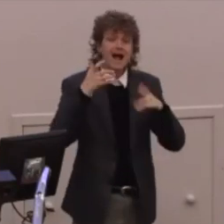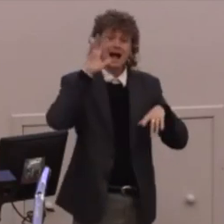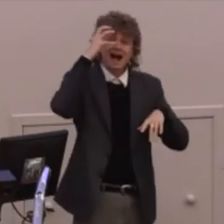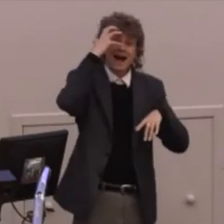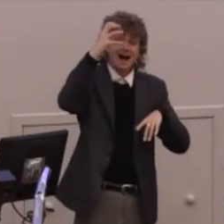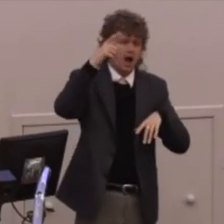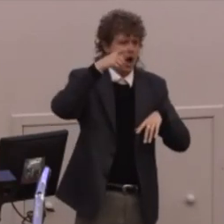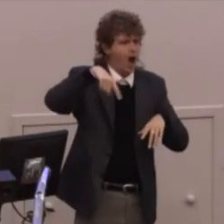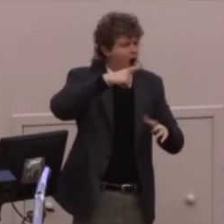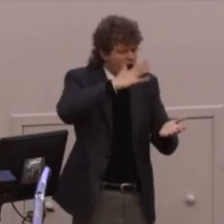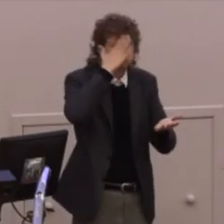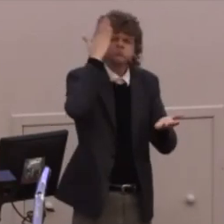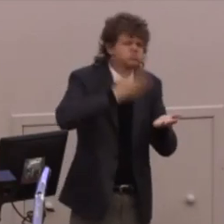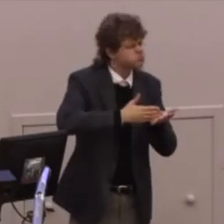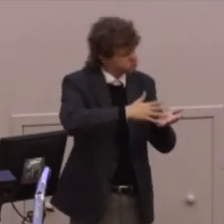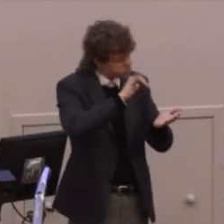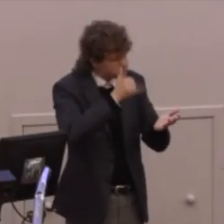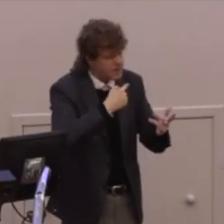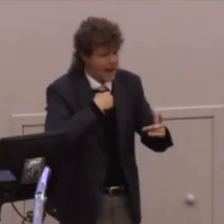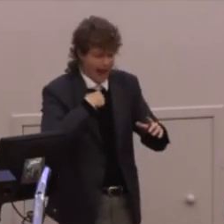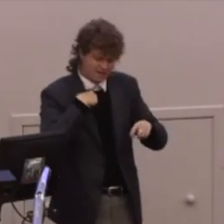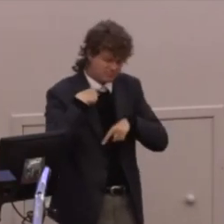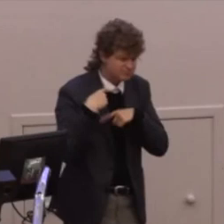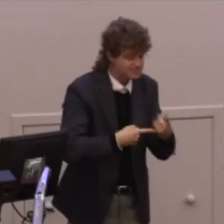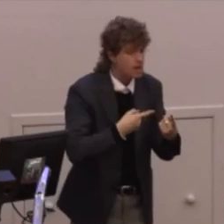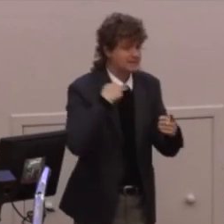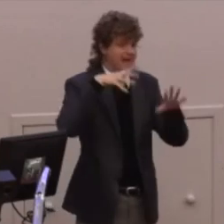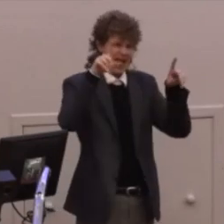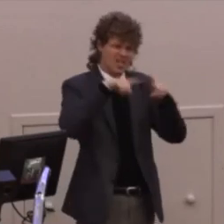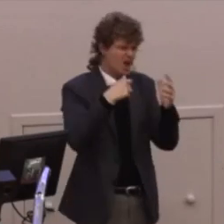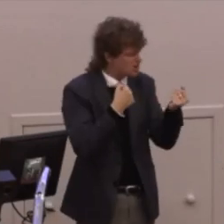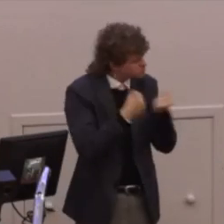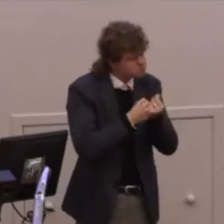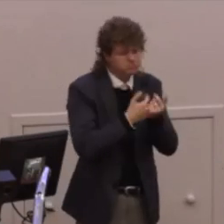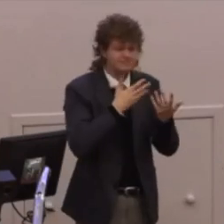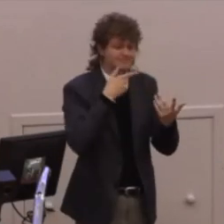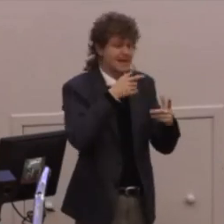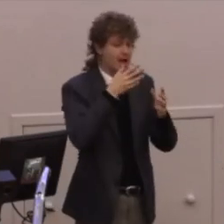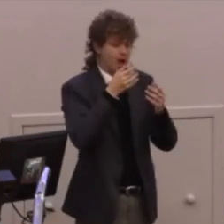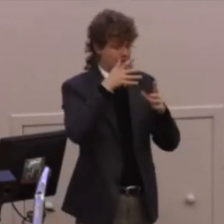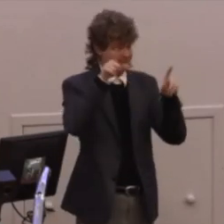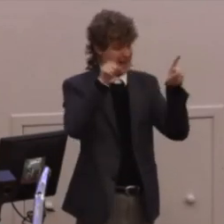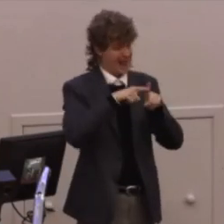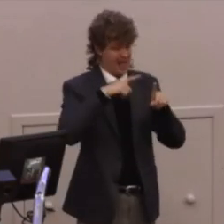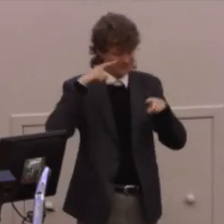to the way India's State has been functioning and treating marginalised bodies and identities.